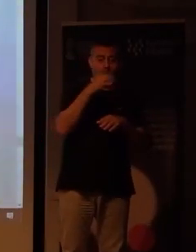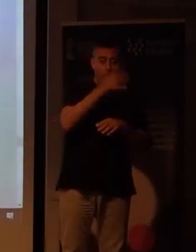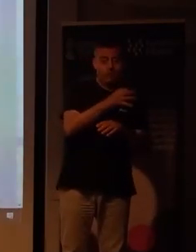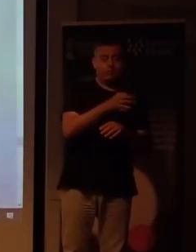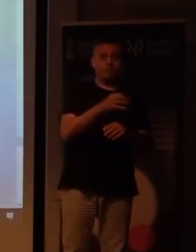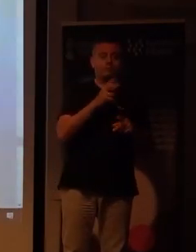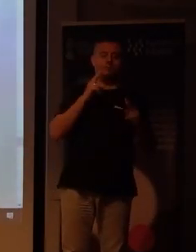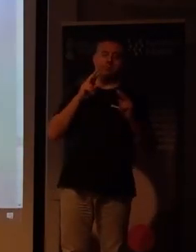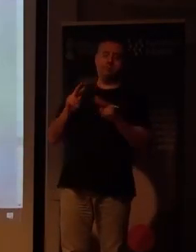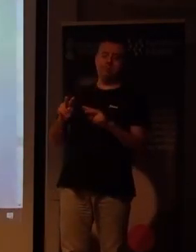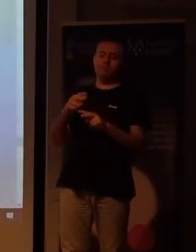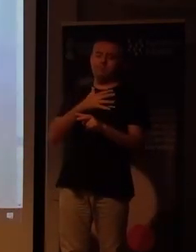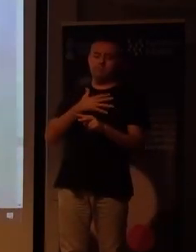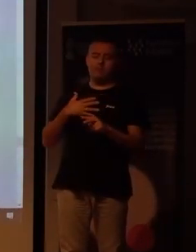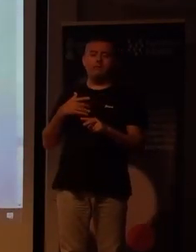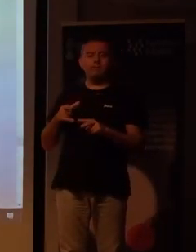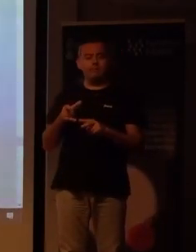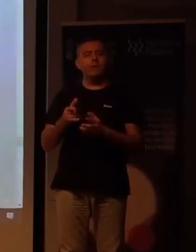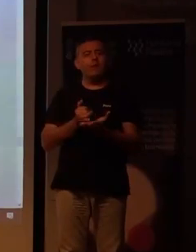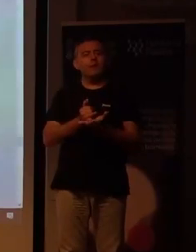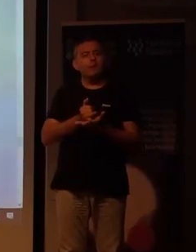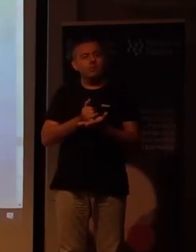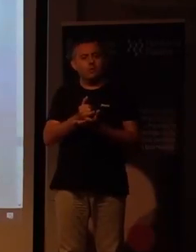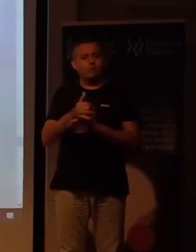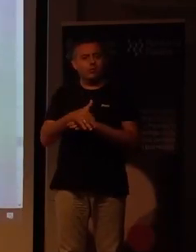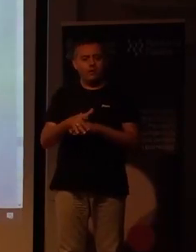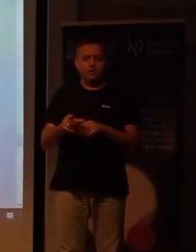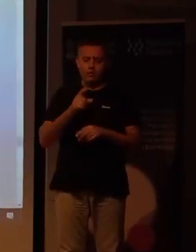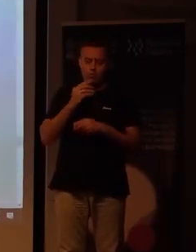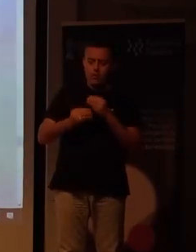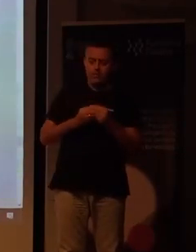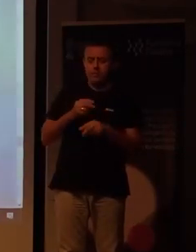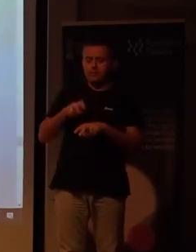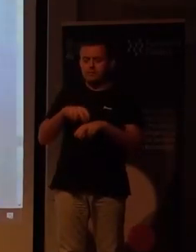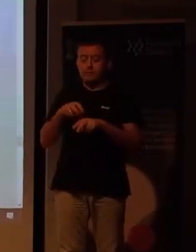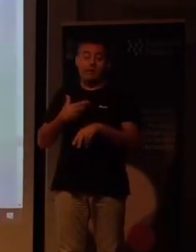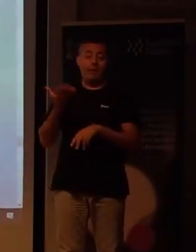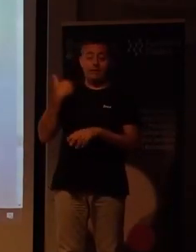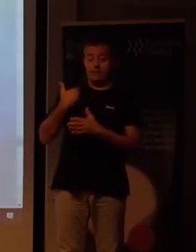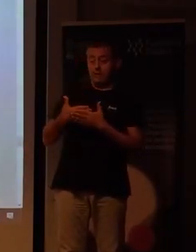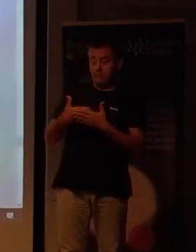to extend urban agriculture in the city, they can do so based on evidence, this is what we try to do.